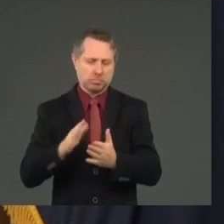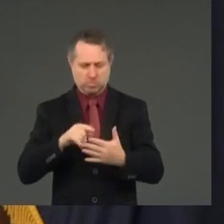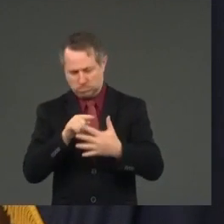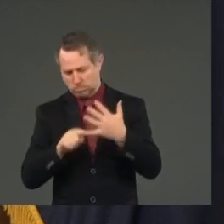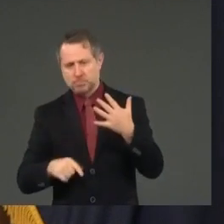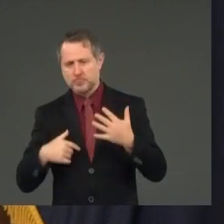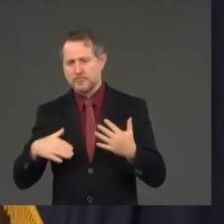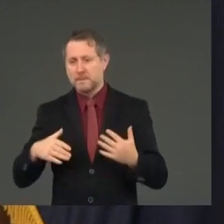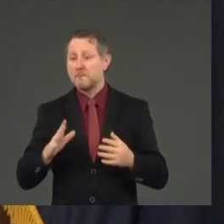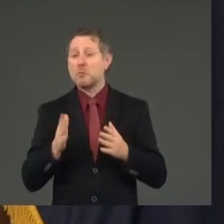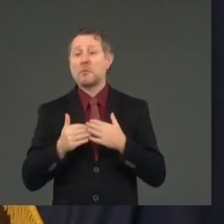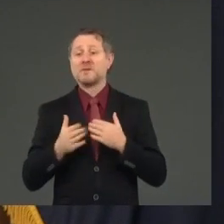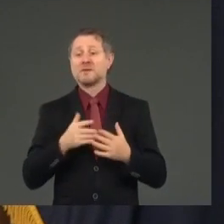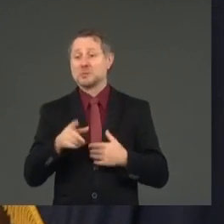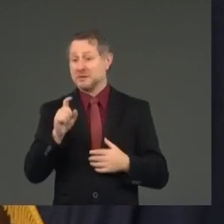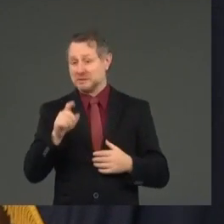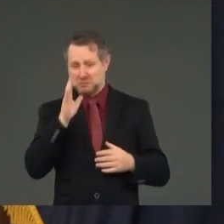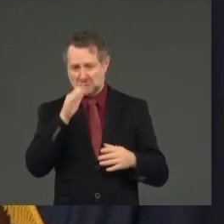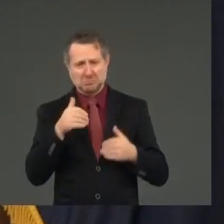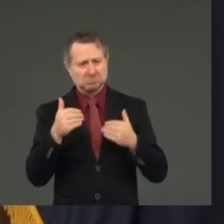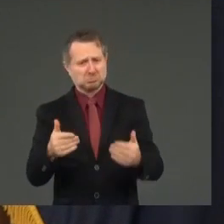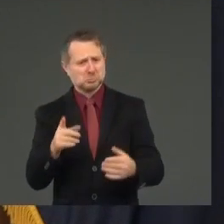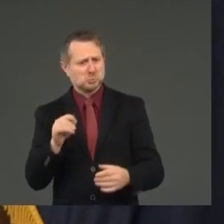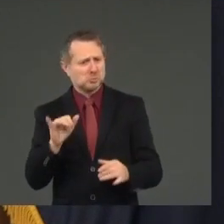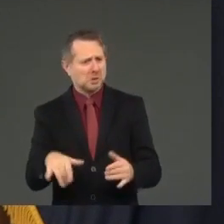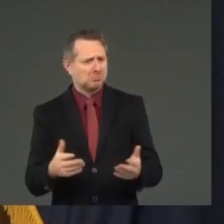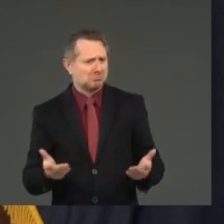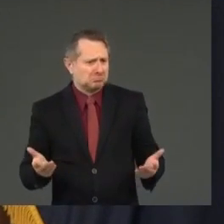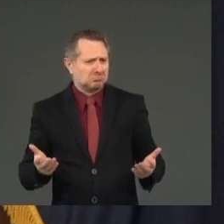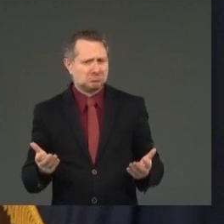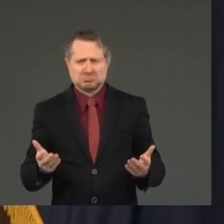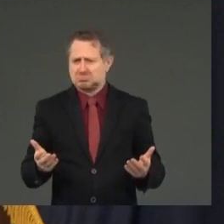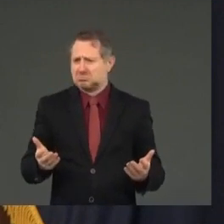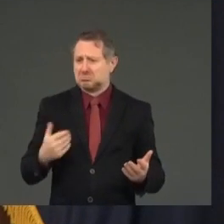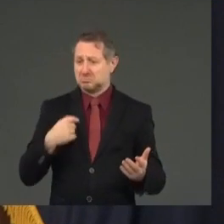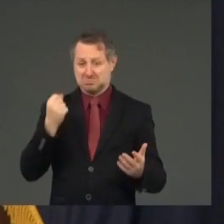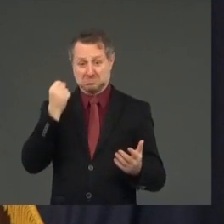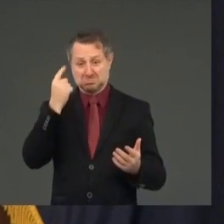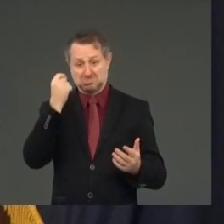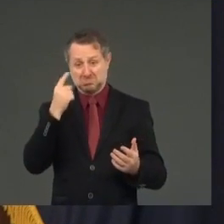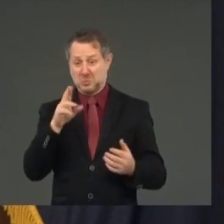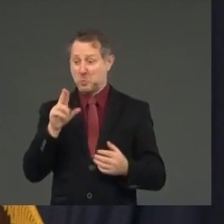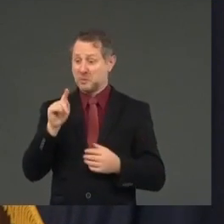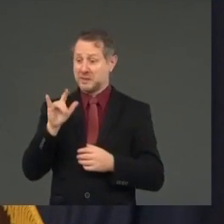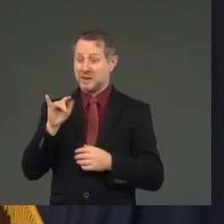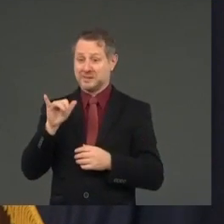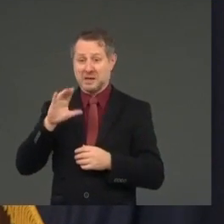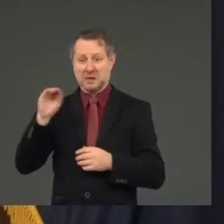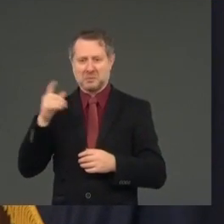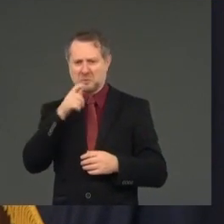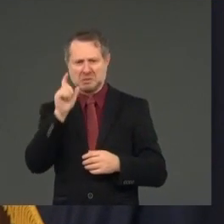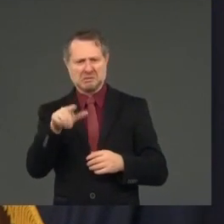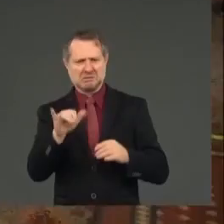ON THE ALTERNATIVES, I HAVEN'T GONE THROUGH THEM ALL. BUT WHATEVER WE NEED TO DO, WE